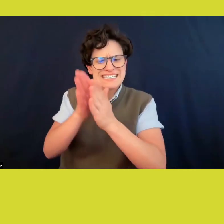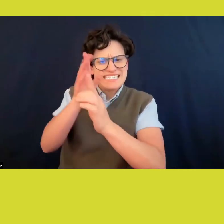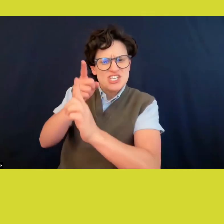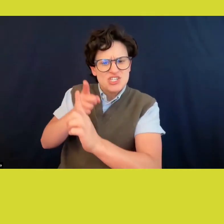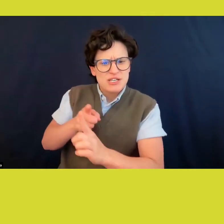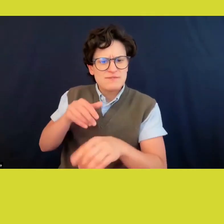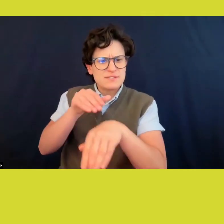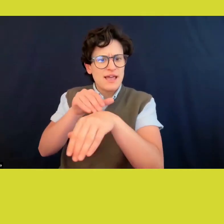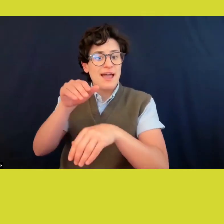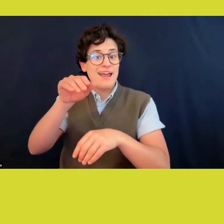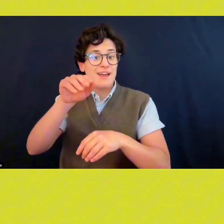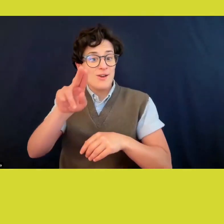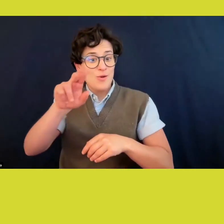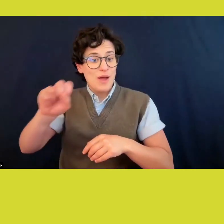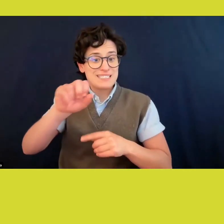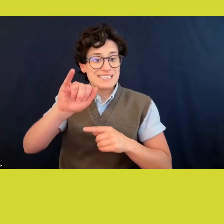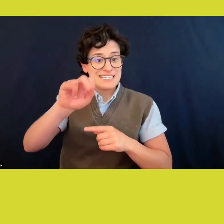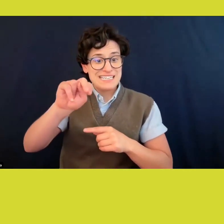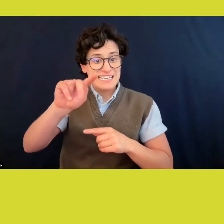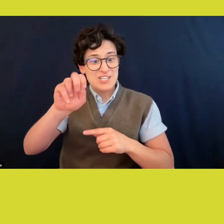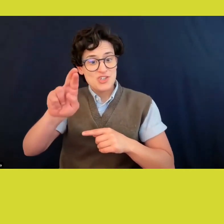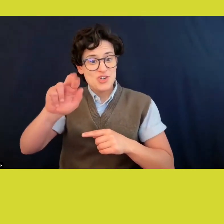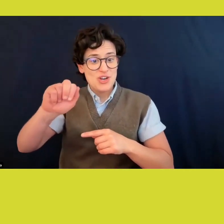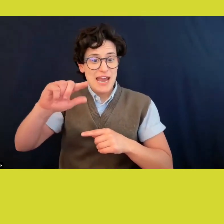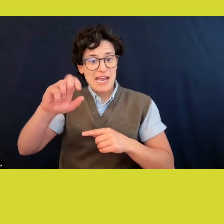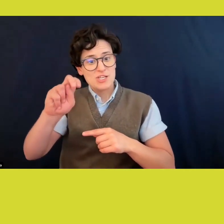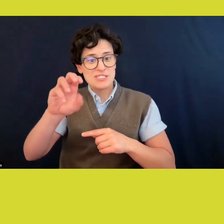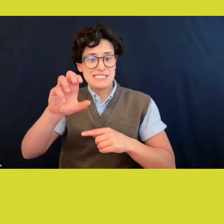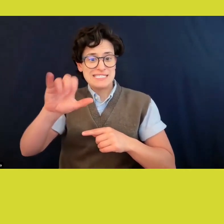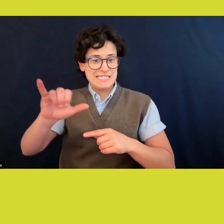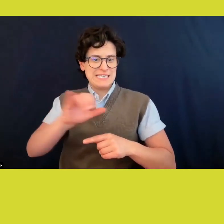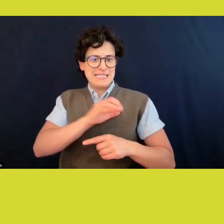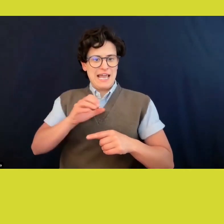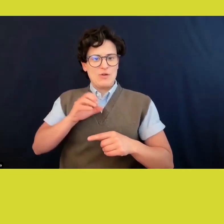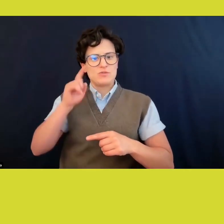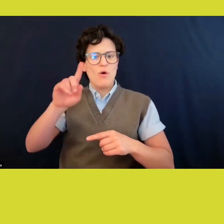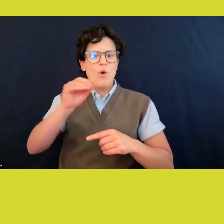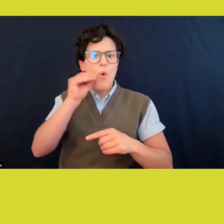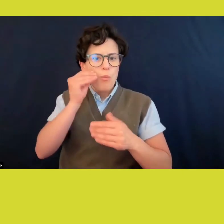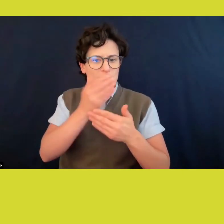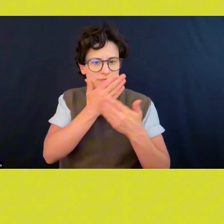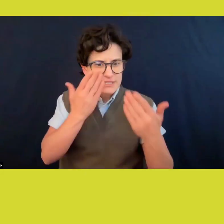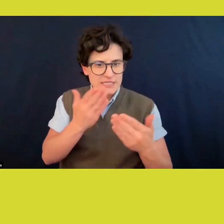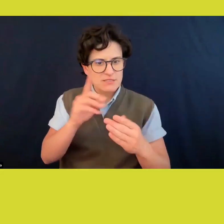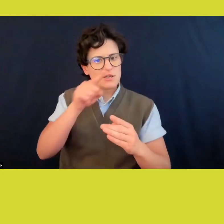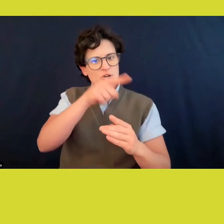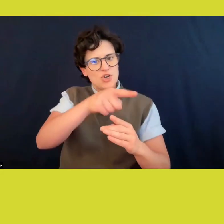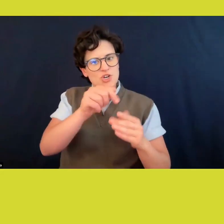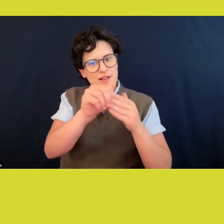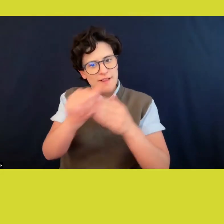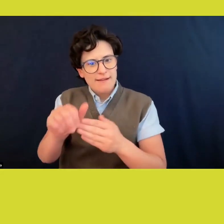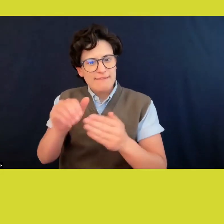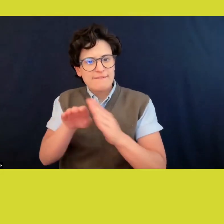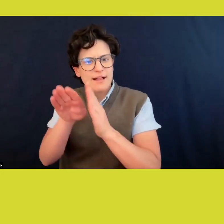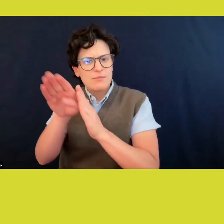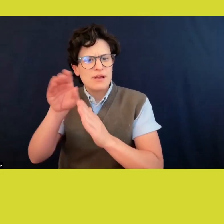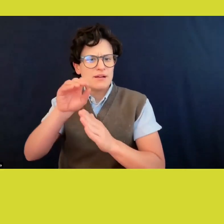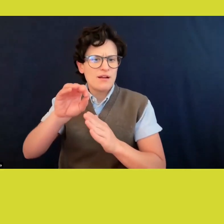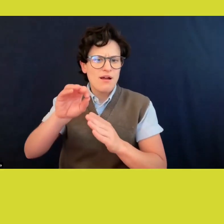strategic plan to prevent and end homelessness. Her experience includes various roles at HUD